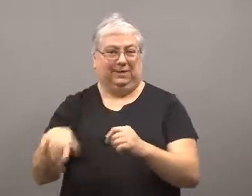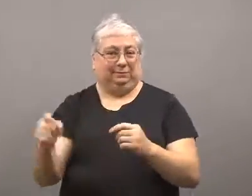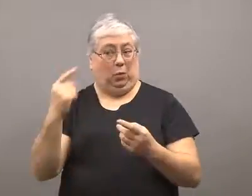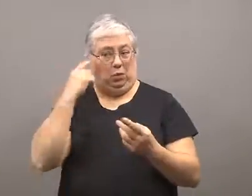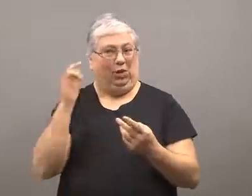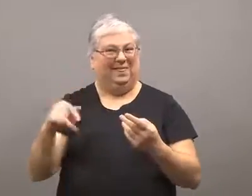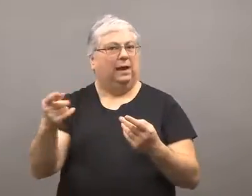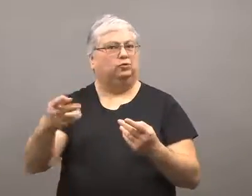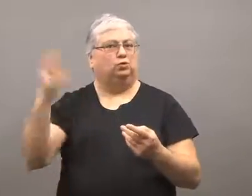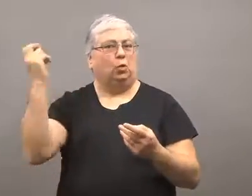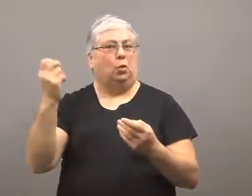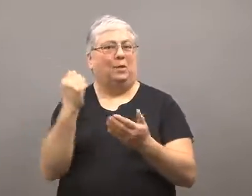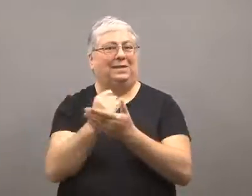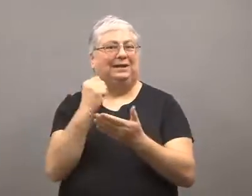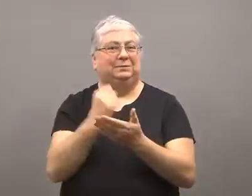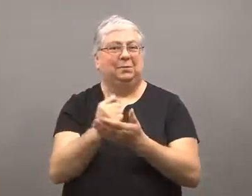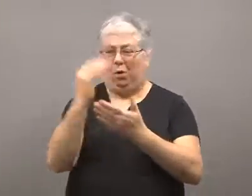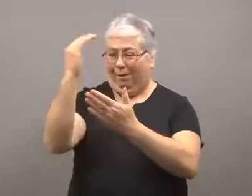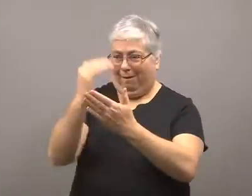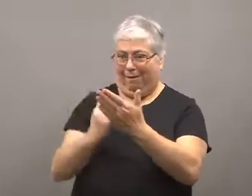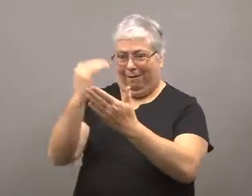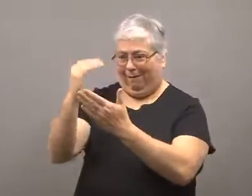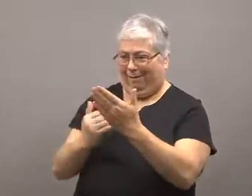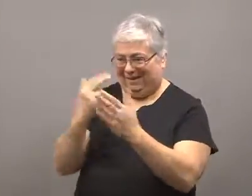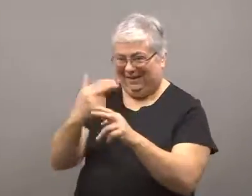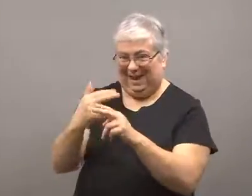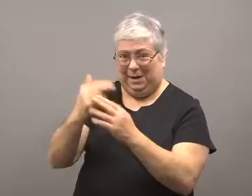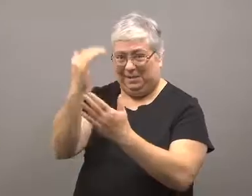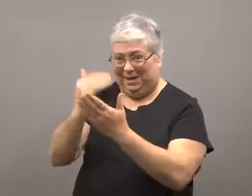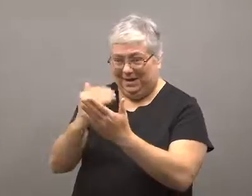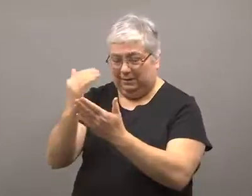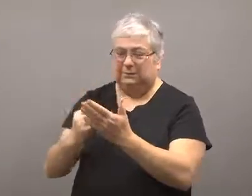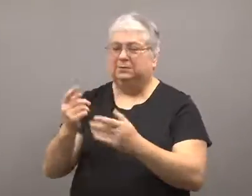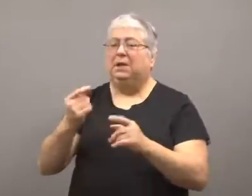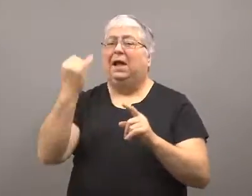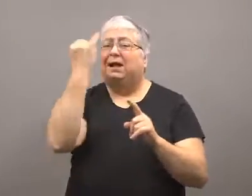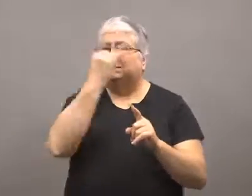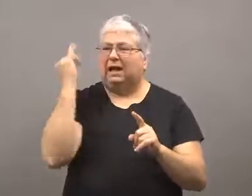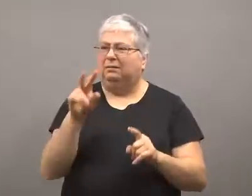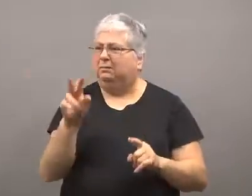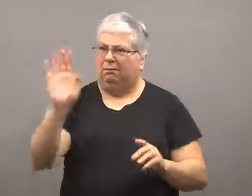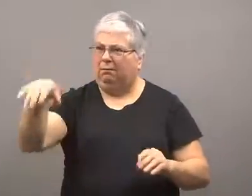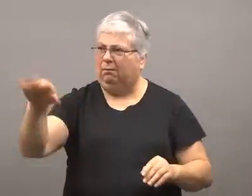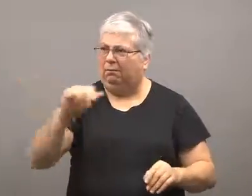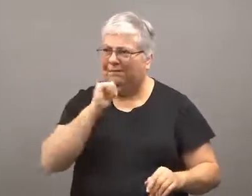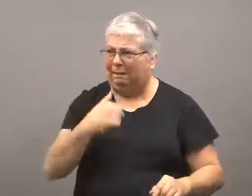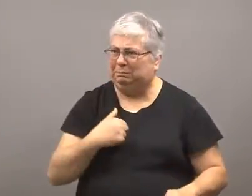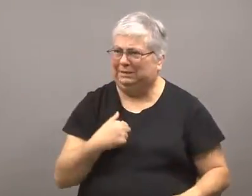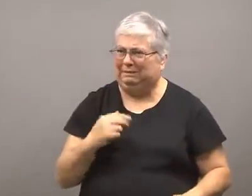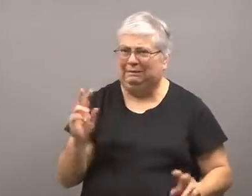but those were the stolen passports.